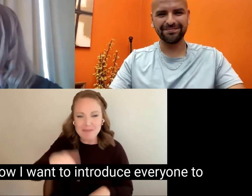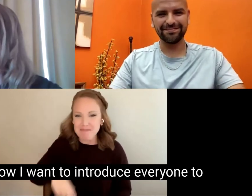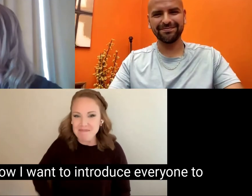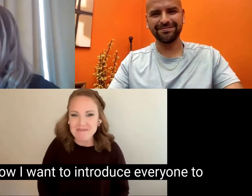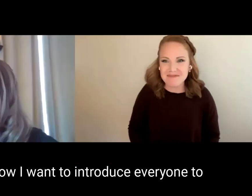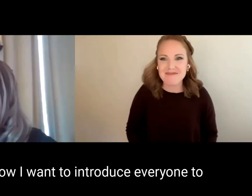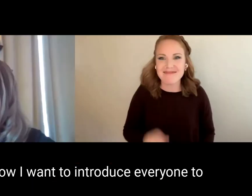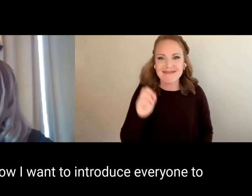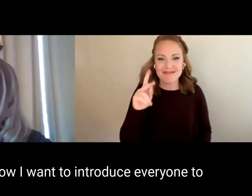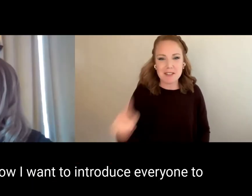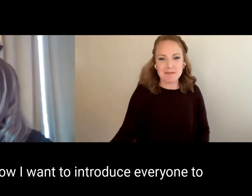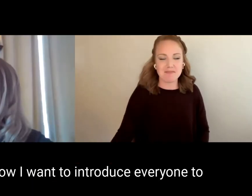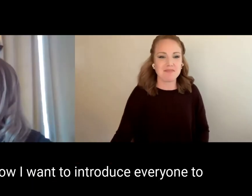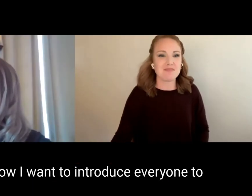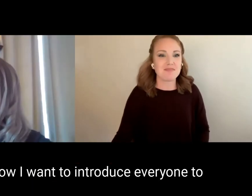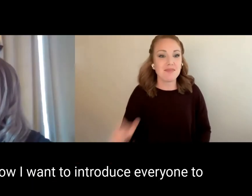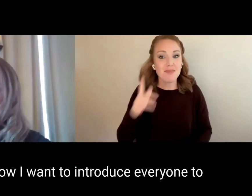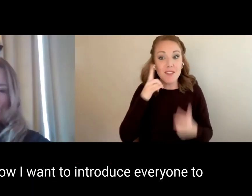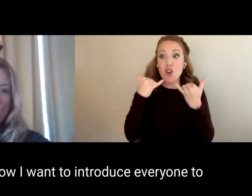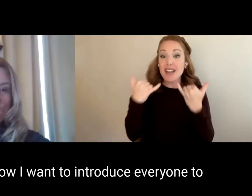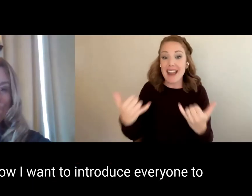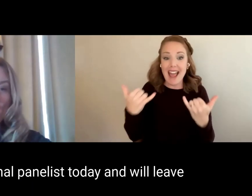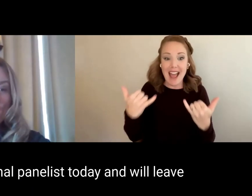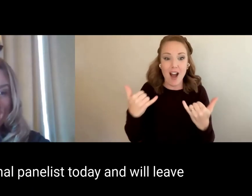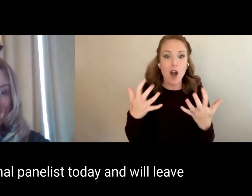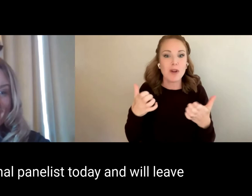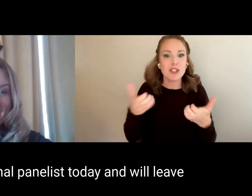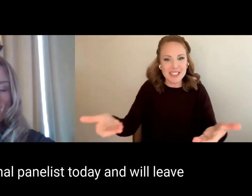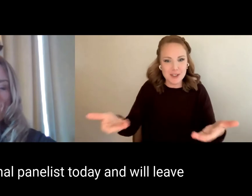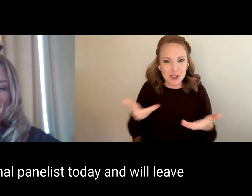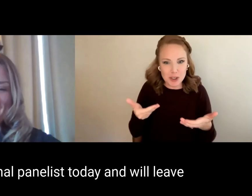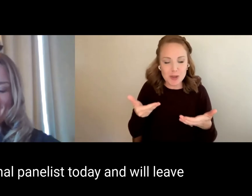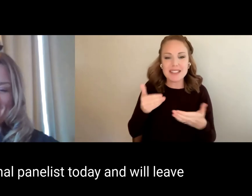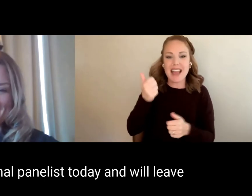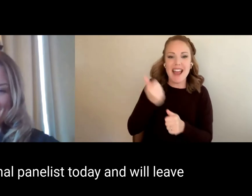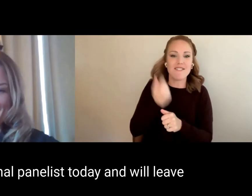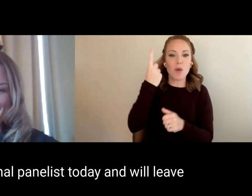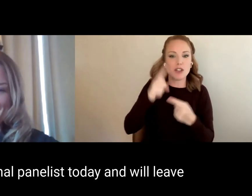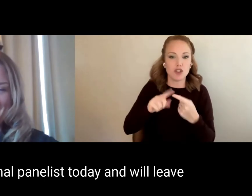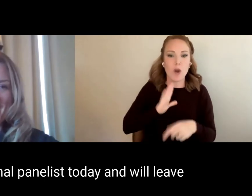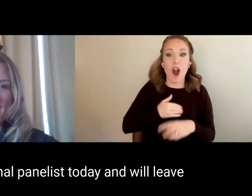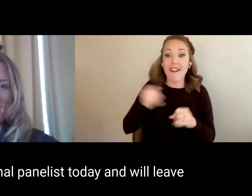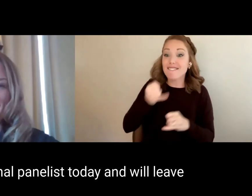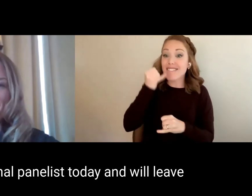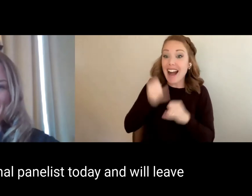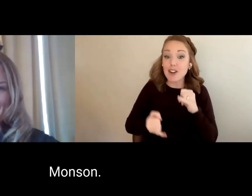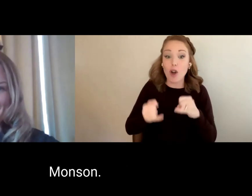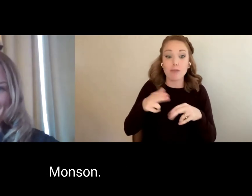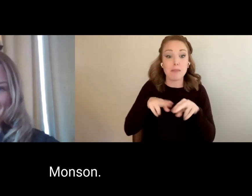But for now I want to introduce everyone to our final panelist today and will leave Monson.